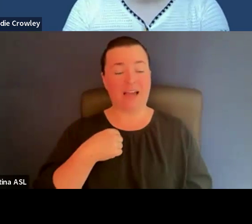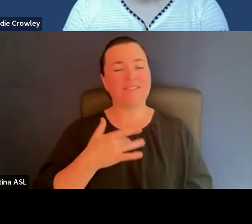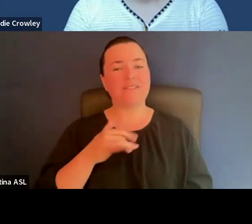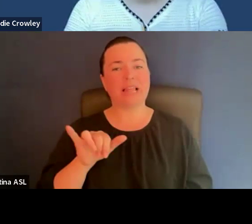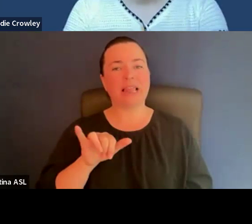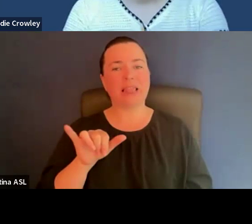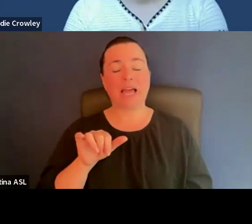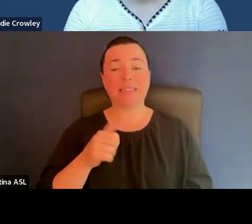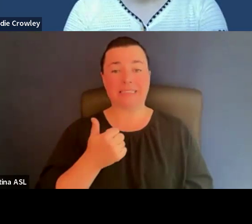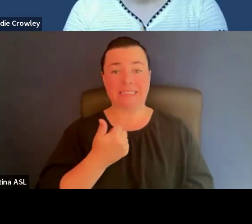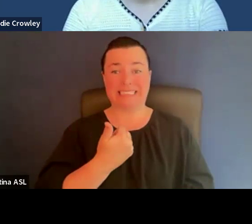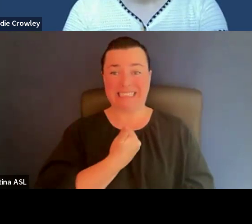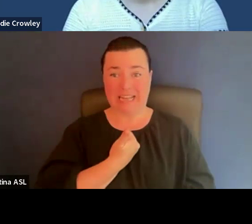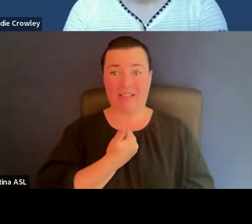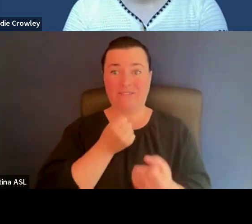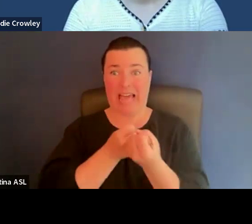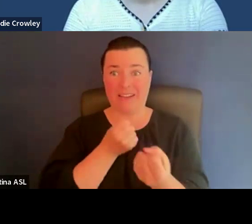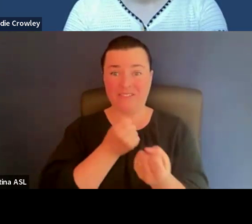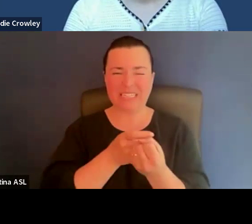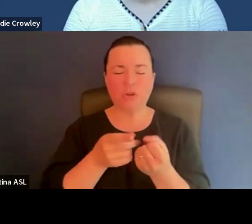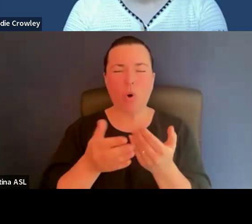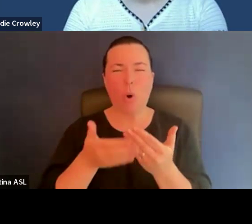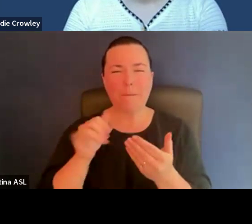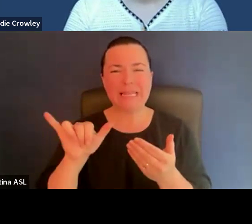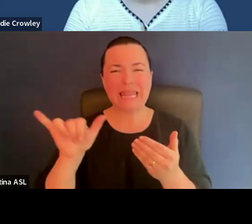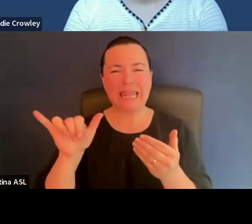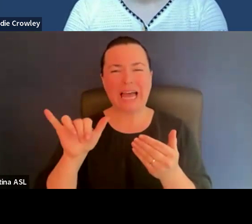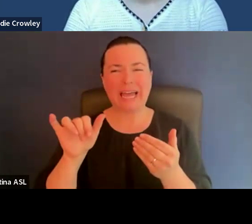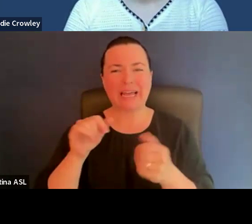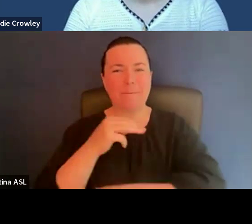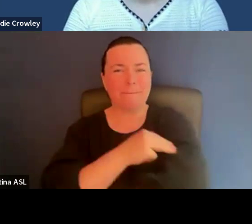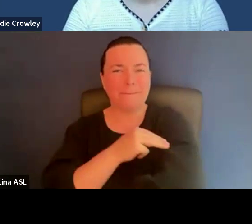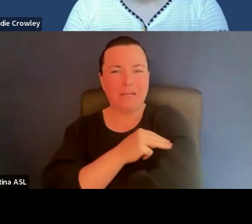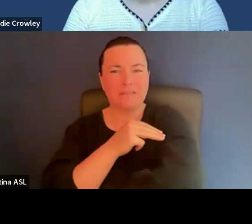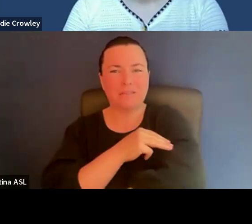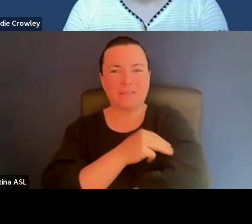You have to work at it every day, and some days you will stretch it wrong,